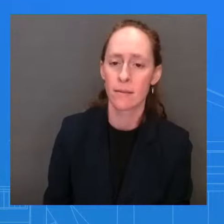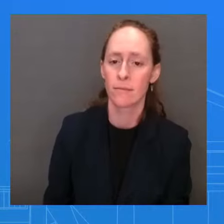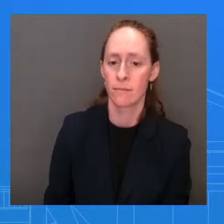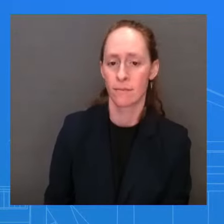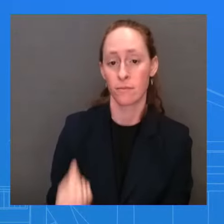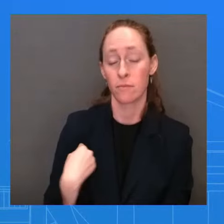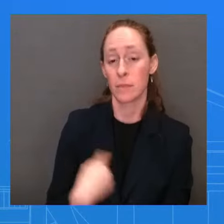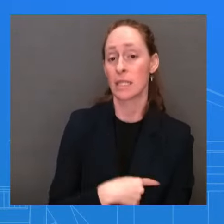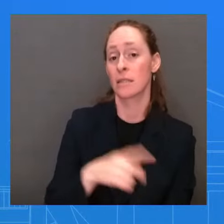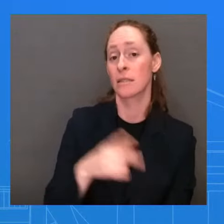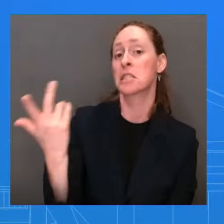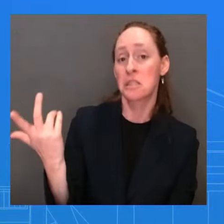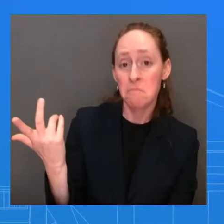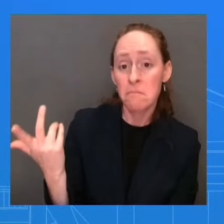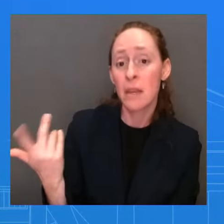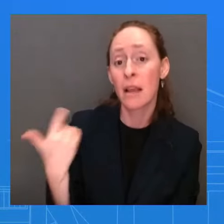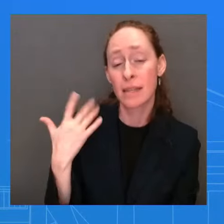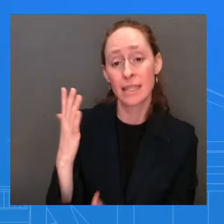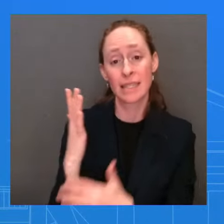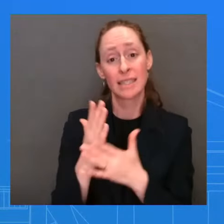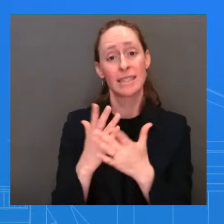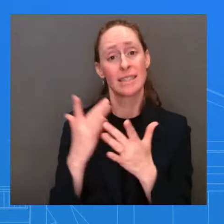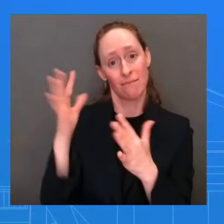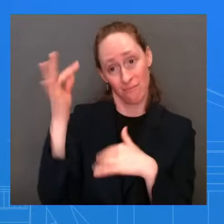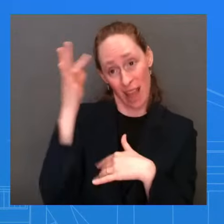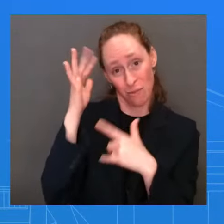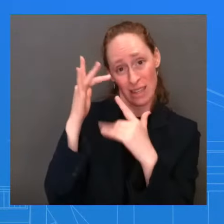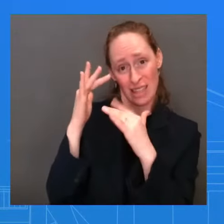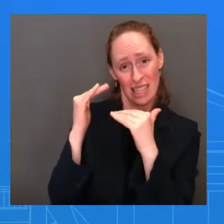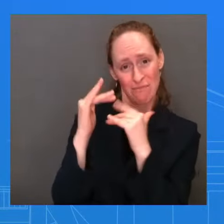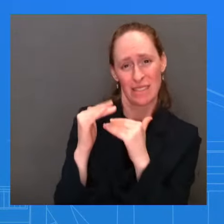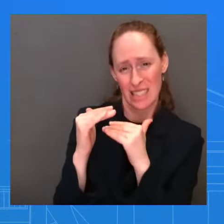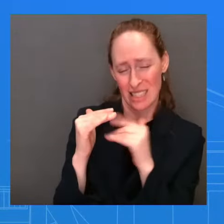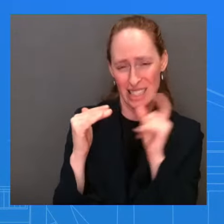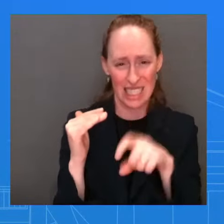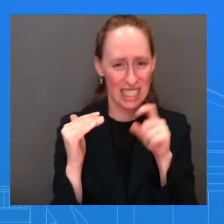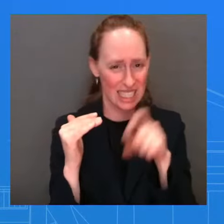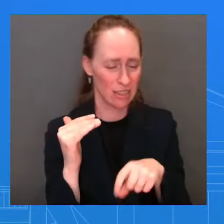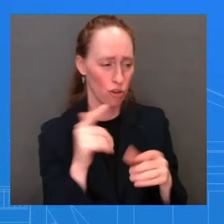to make sure that this is, again, across all levels. The Press: It seemed like the police misconduct database,